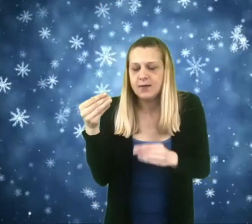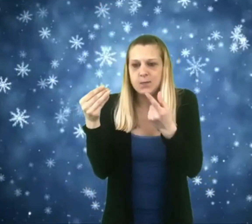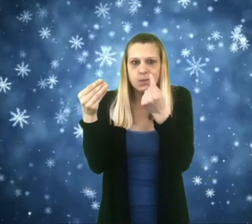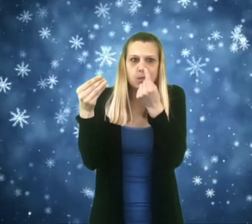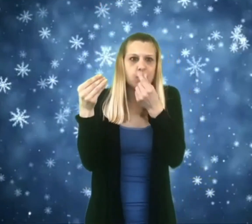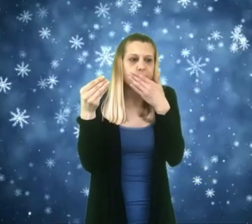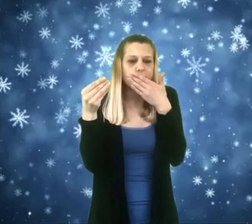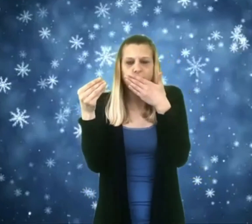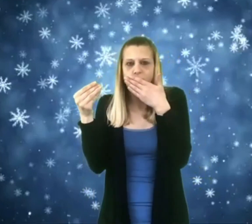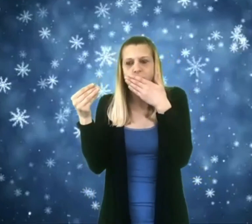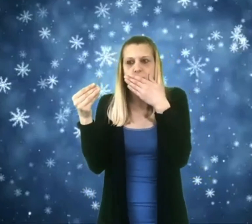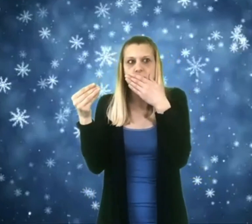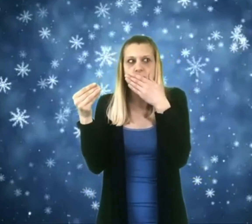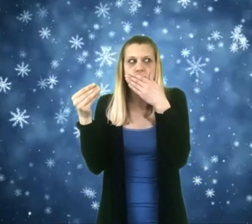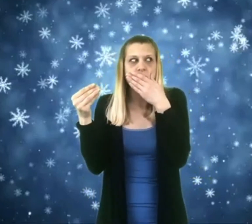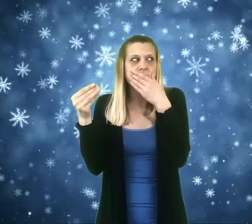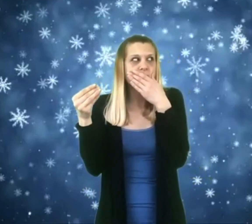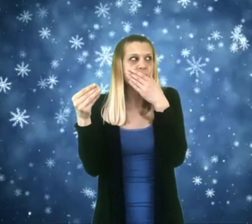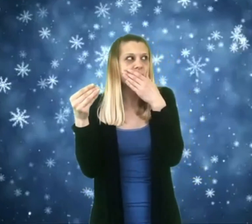What should he do with the dollar bill?